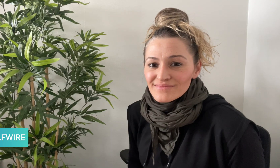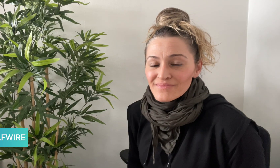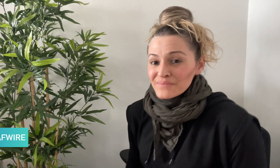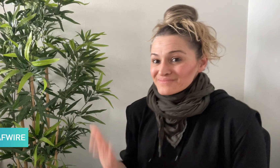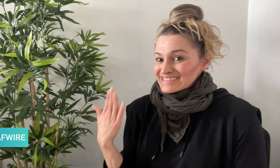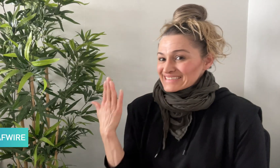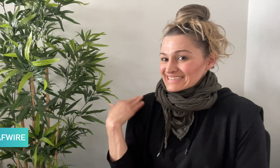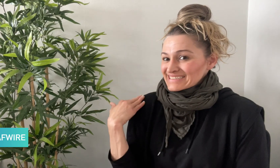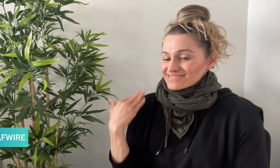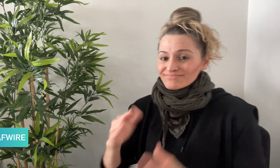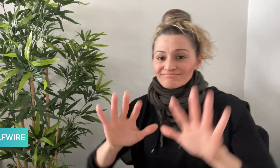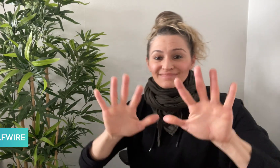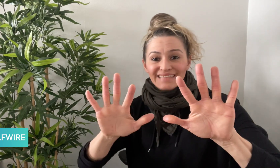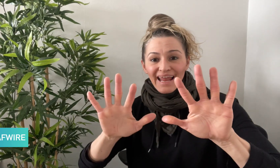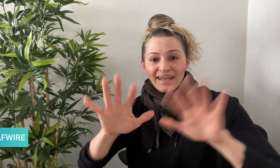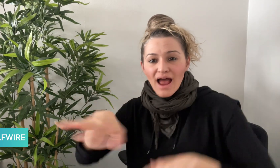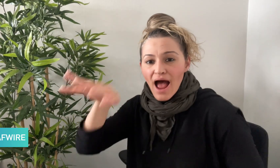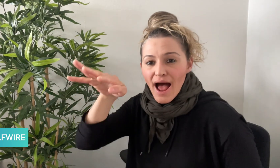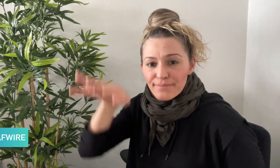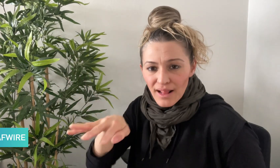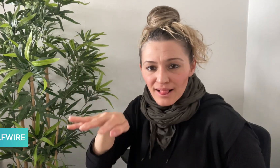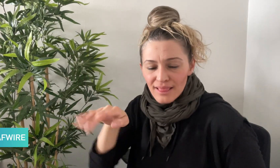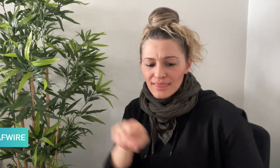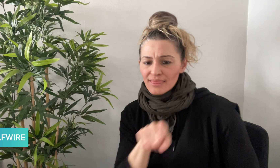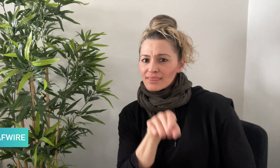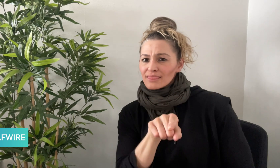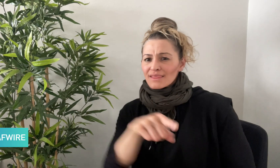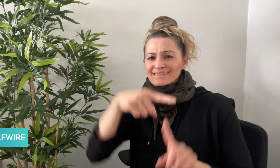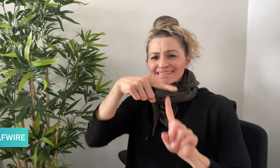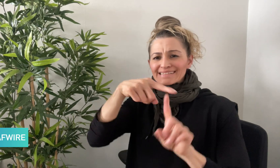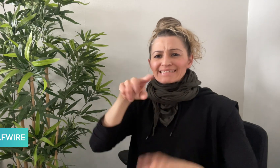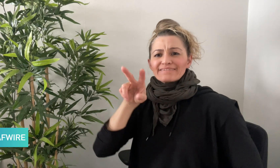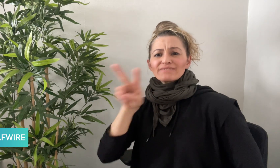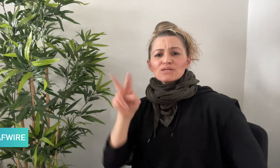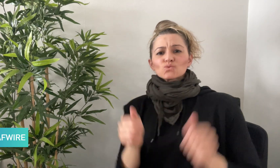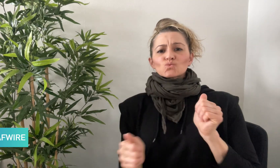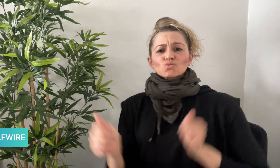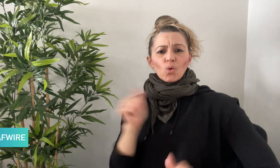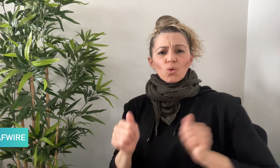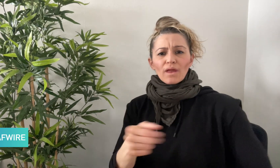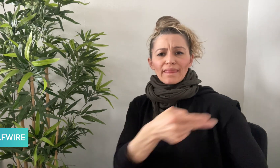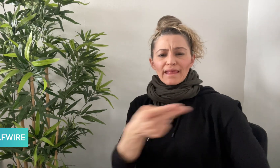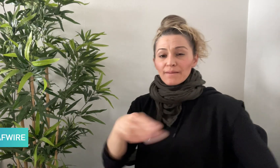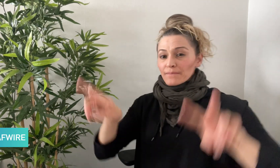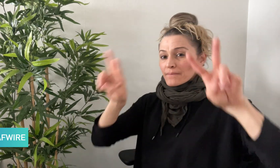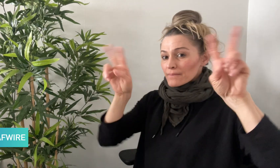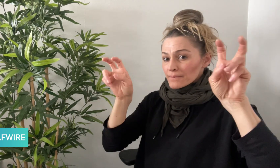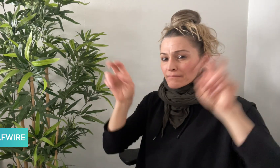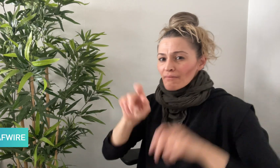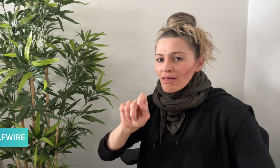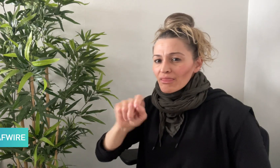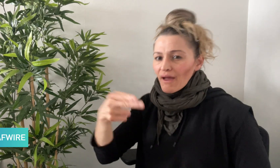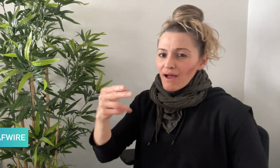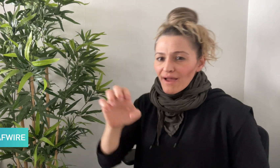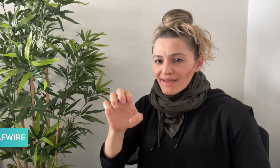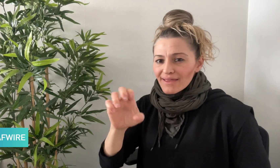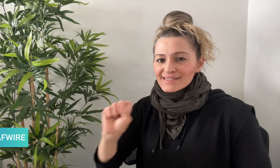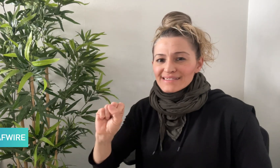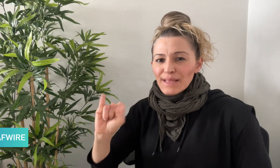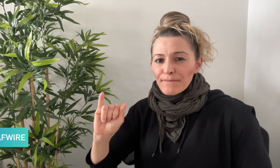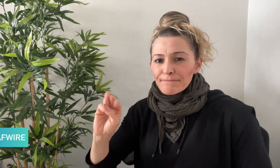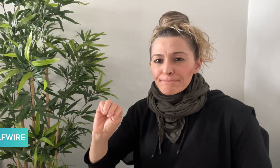On April 10, The Simpsons TV show introduced their first